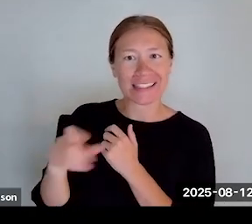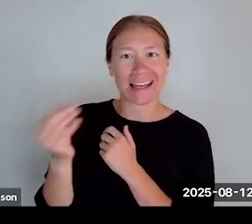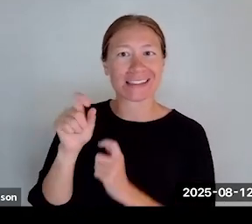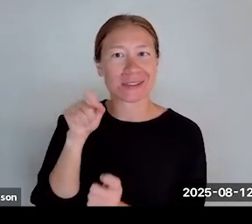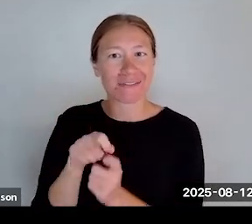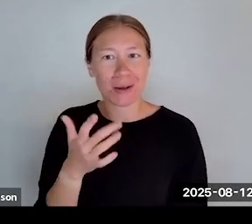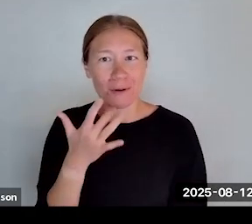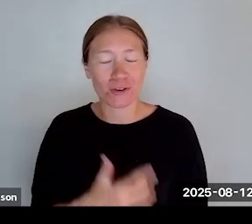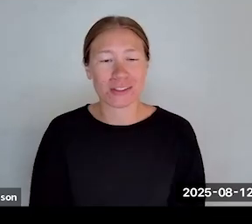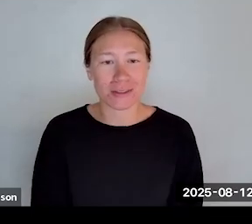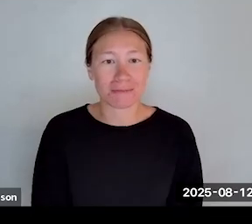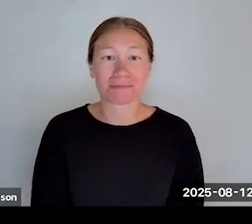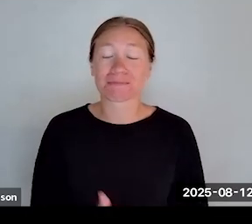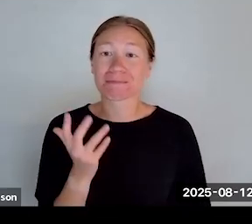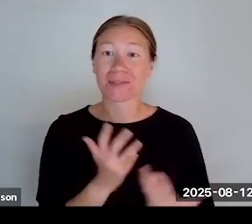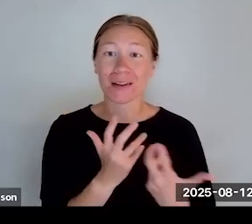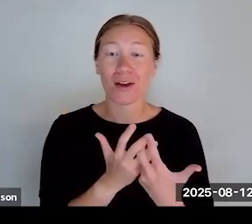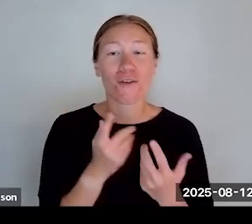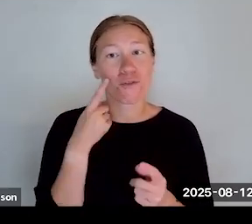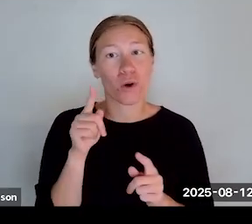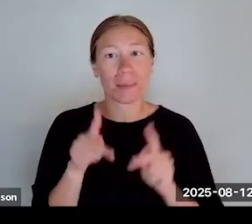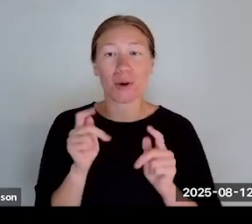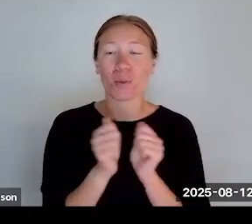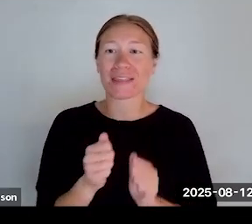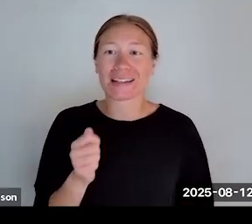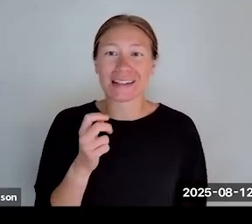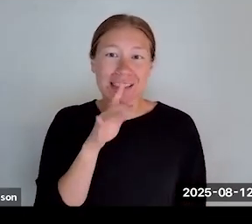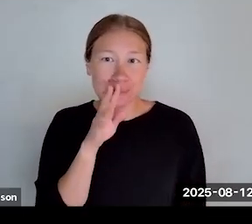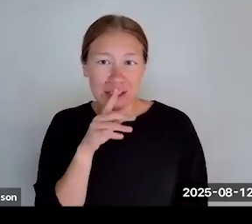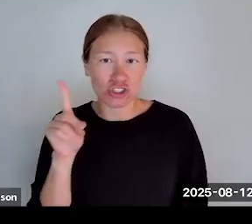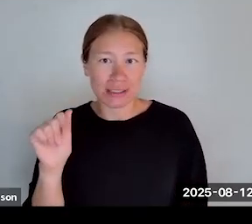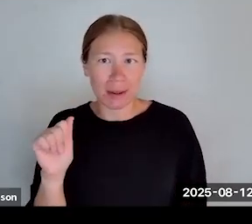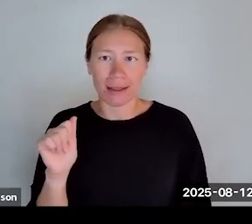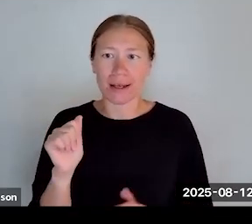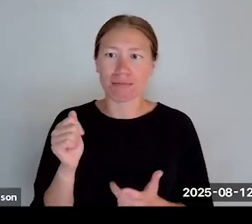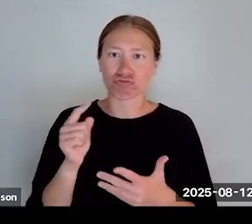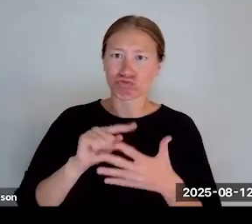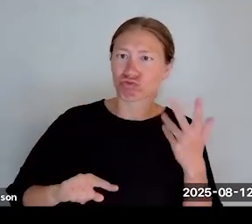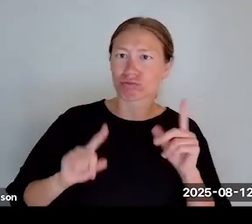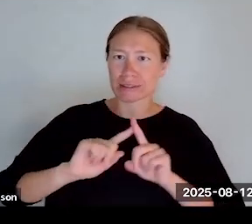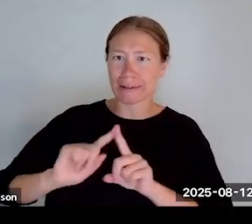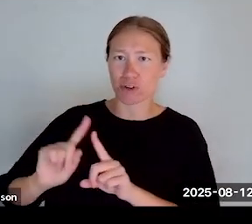Accommodations for individuals with speech disabilities can take various forms to support effective communication.